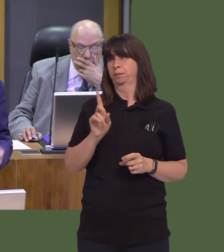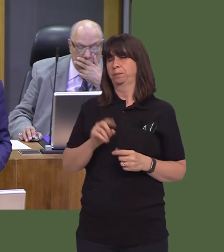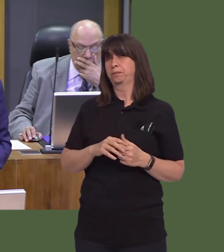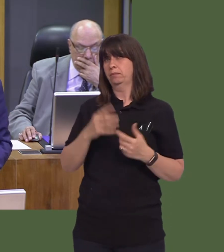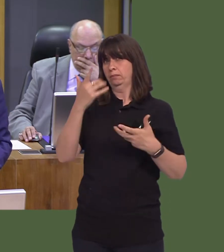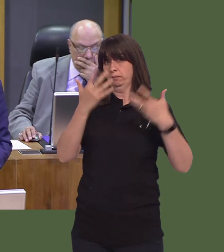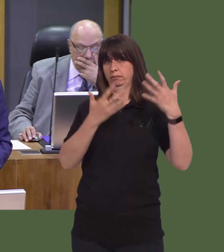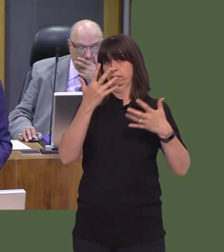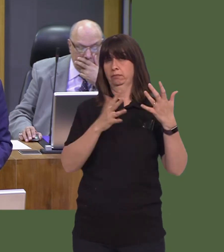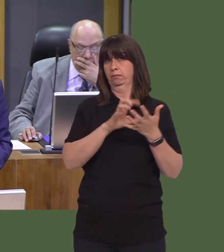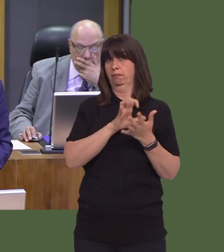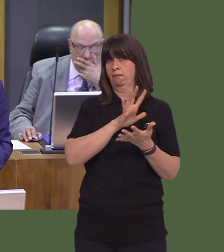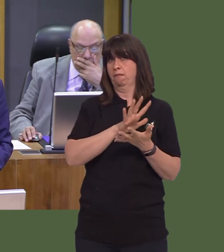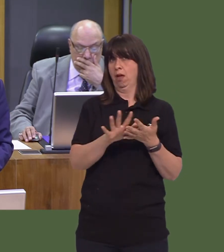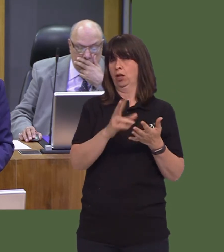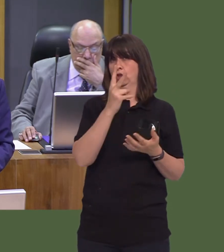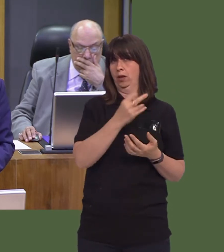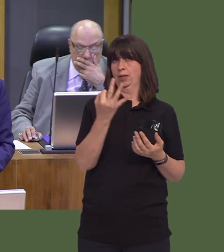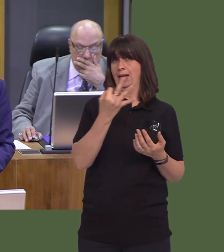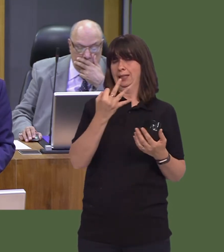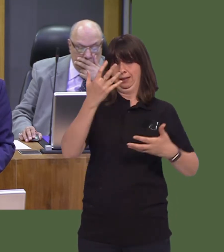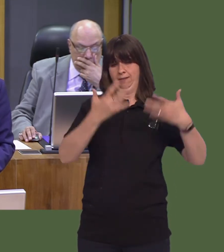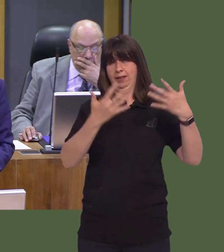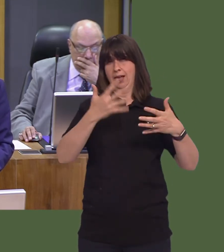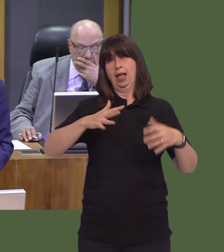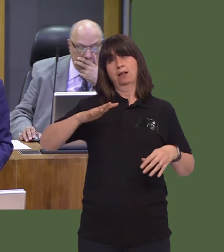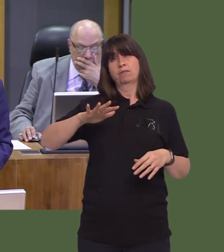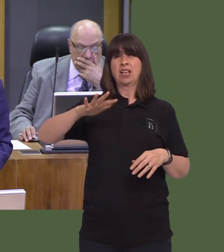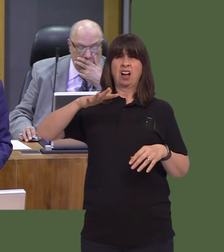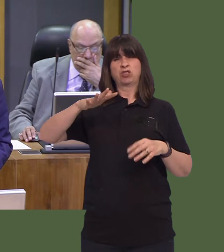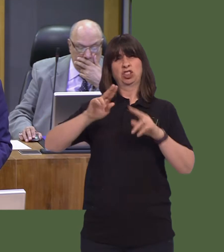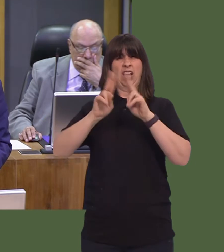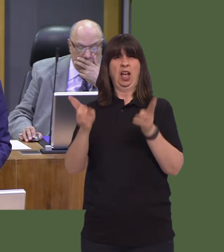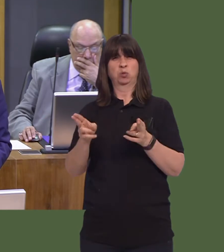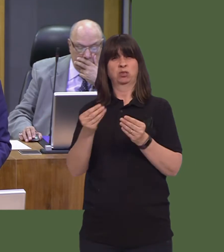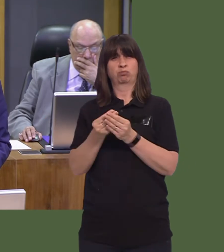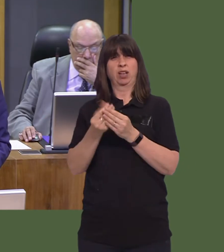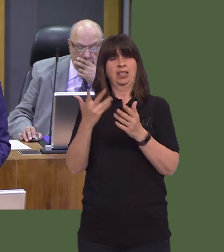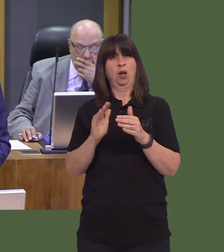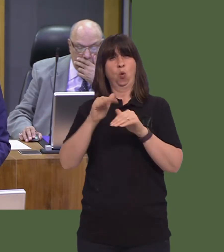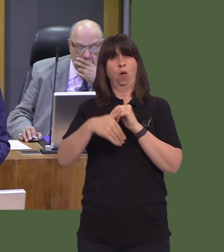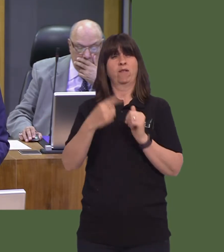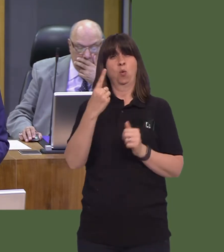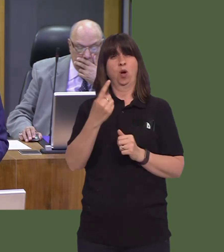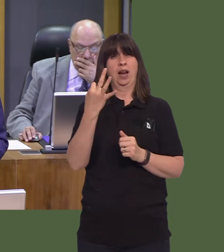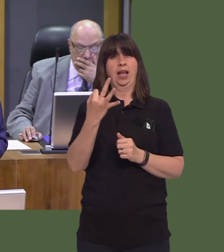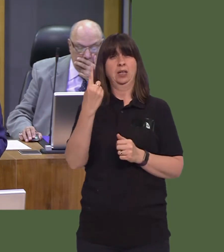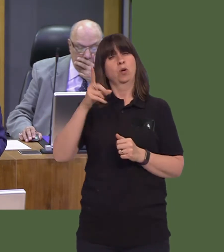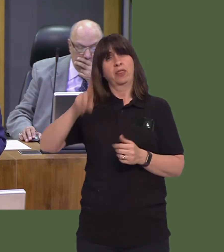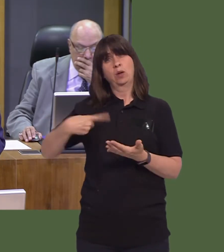Since March 2018, just gone, the average house price in Wales is now over £181,000.